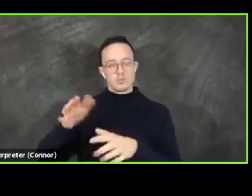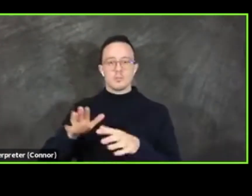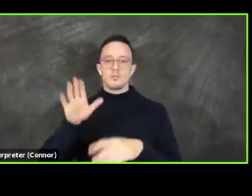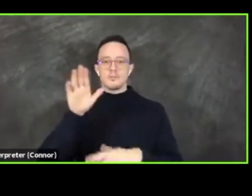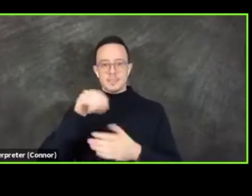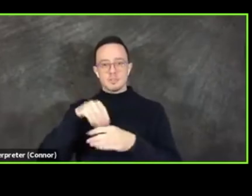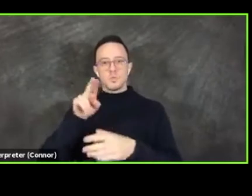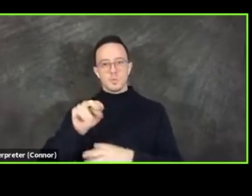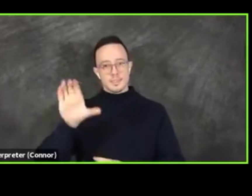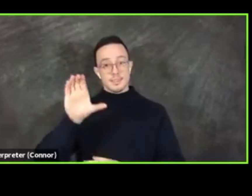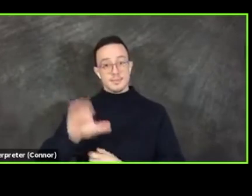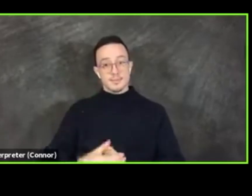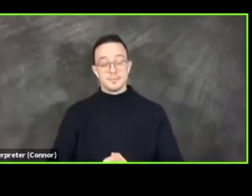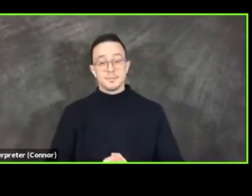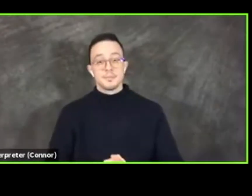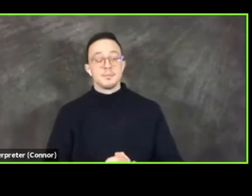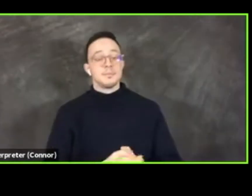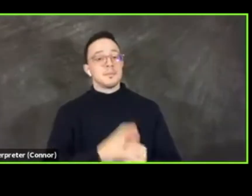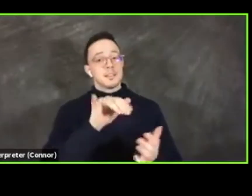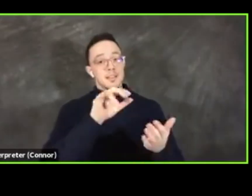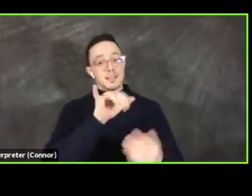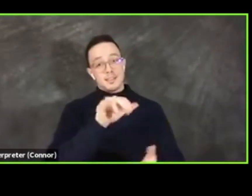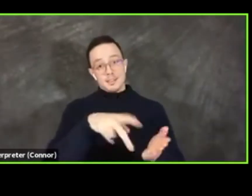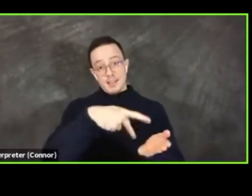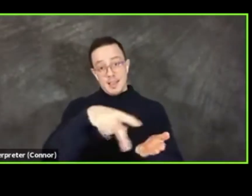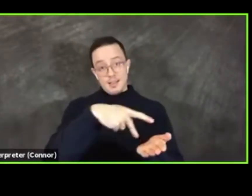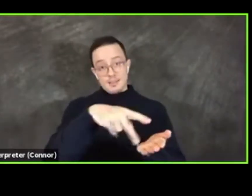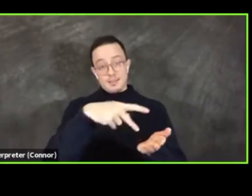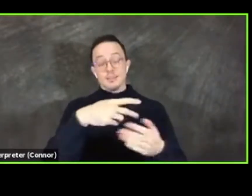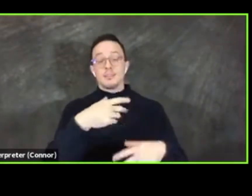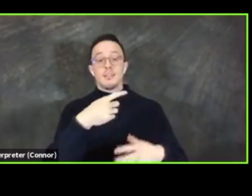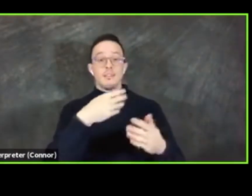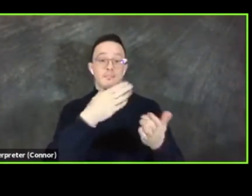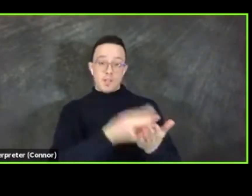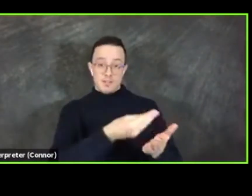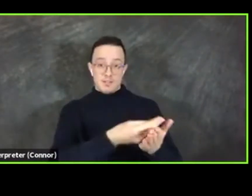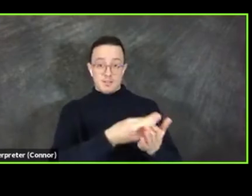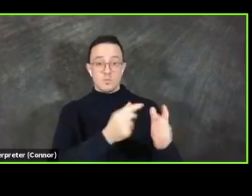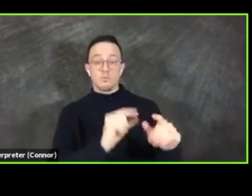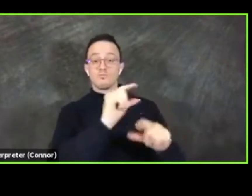MADE POSSIBLE BY THE FORD FOUNDATION, TO SUPPORT DANCE MAKERS WITH BUDGETS BETWEEN $25,000 AND $1 MILLION;